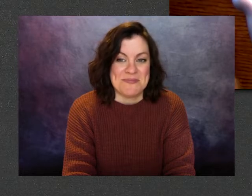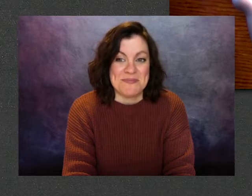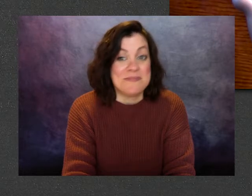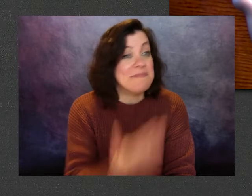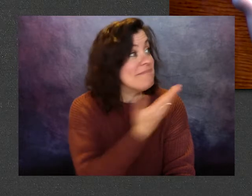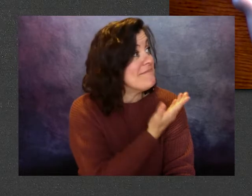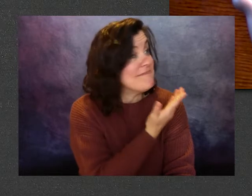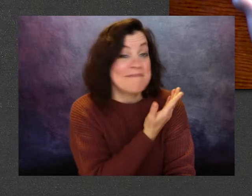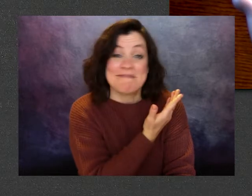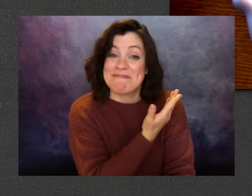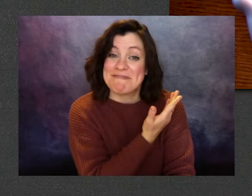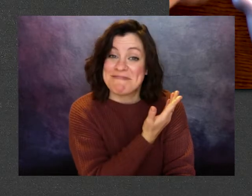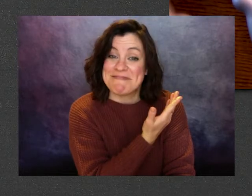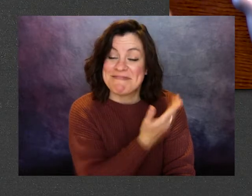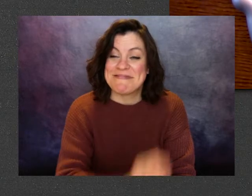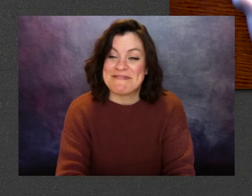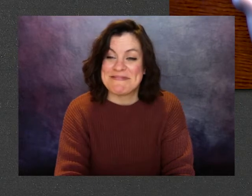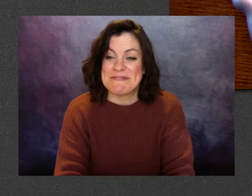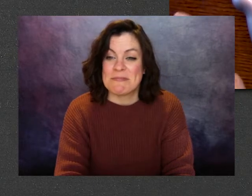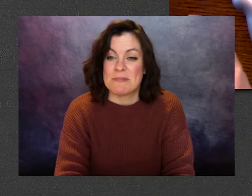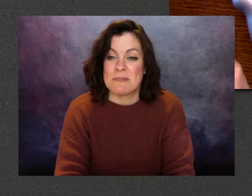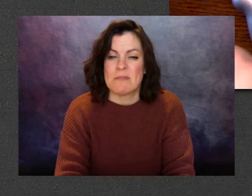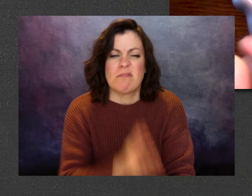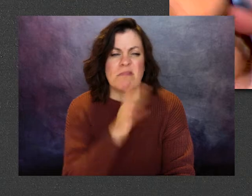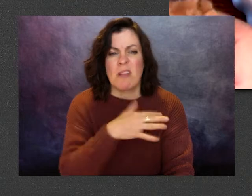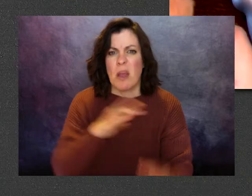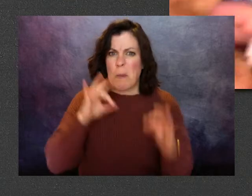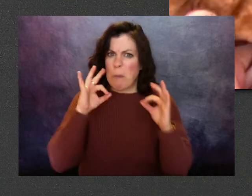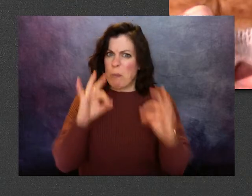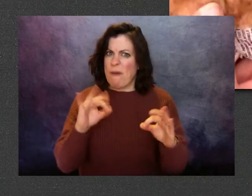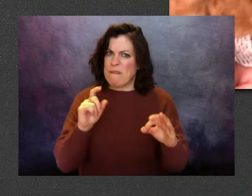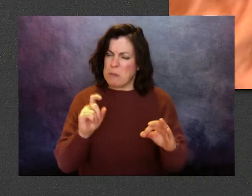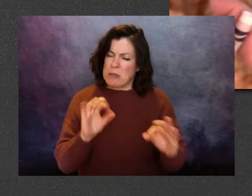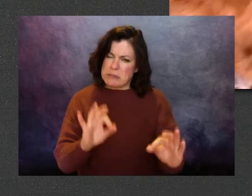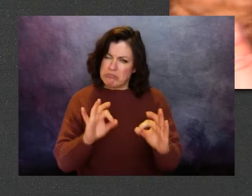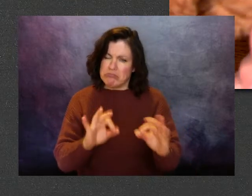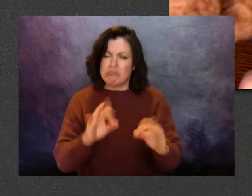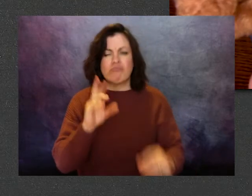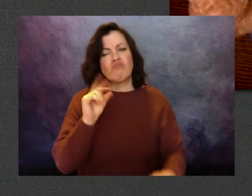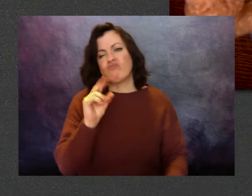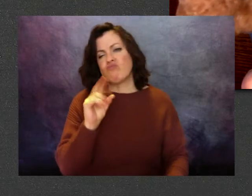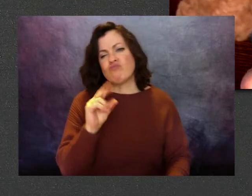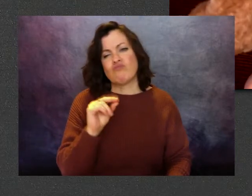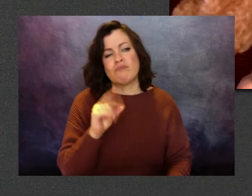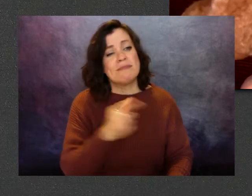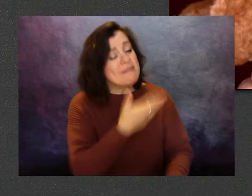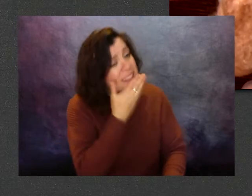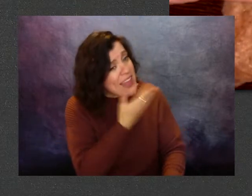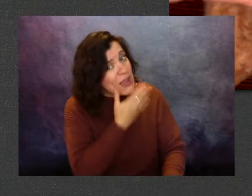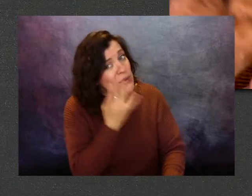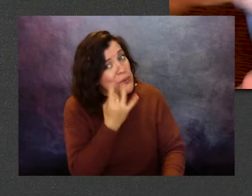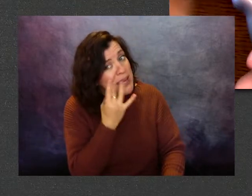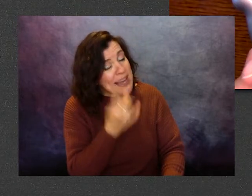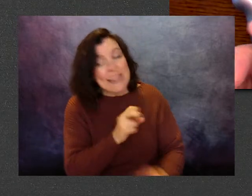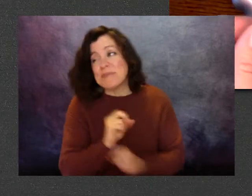Okay, doesn't have to be perfect. Okay, thank you very much kitty. [meows]